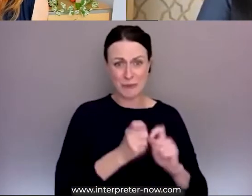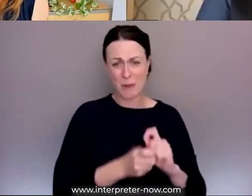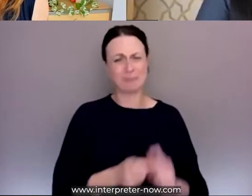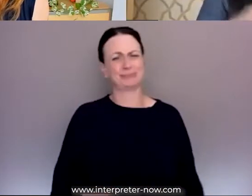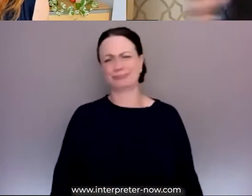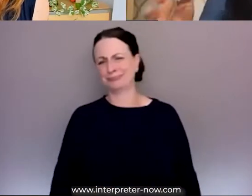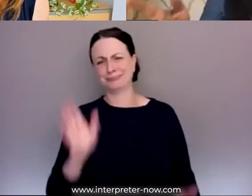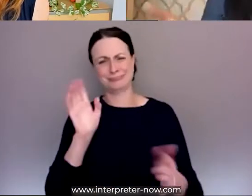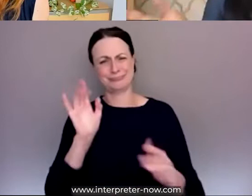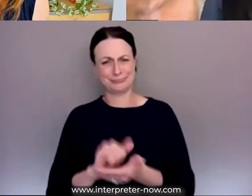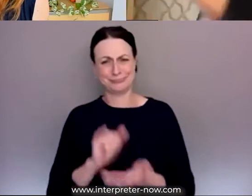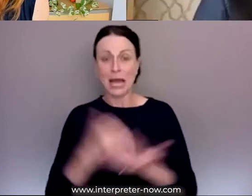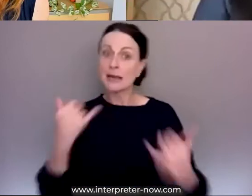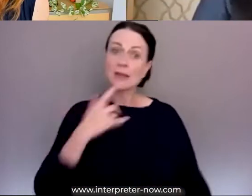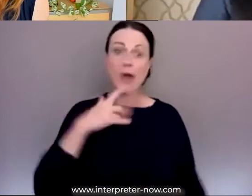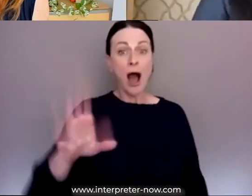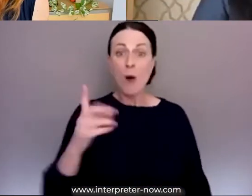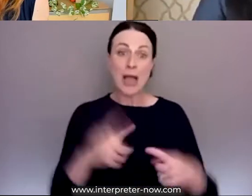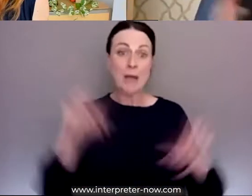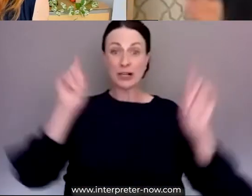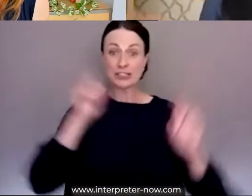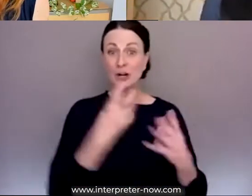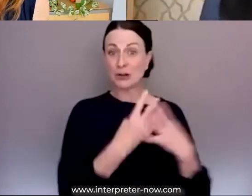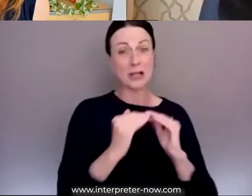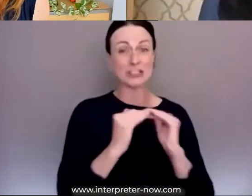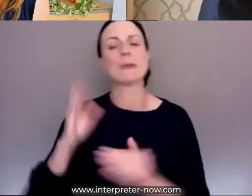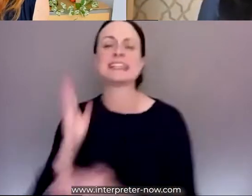Now, everyone's like, "Oh, that works on criminal justice, but it would never work on climate."